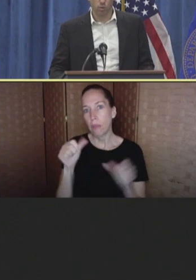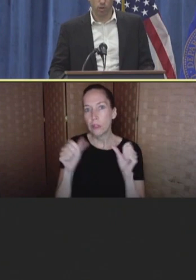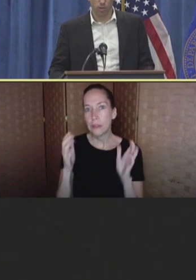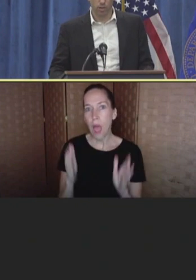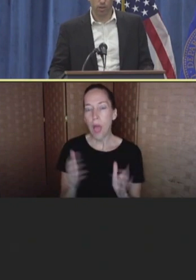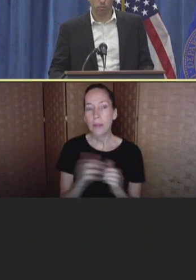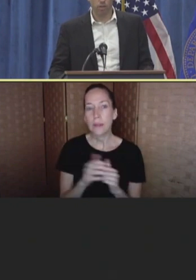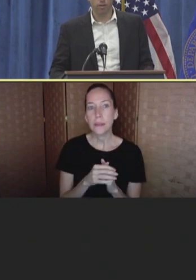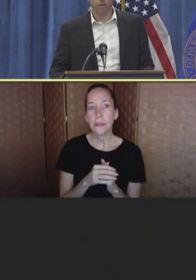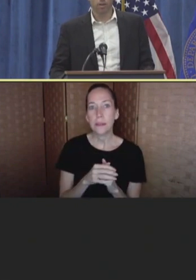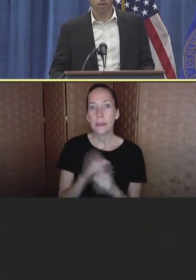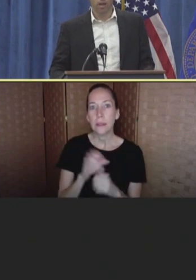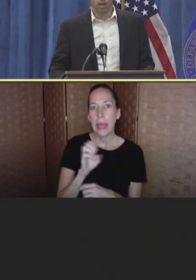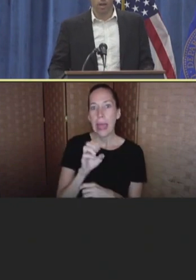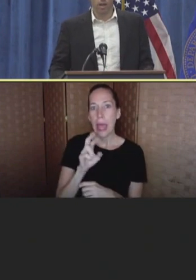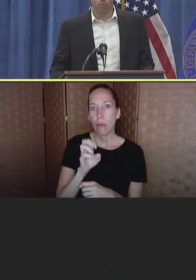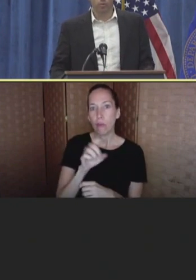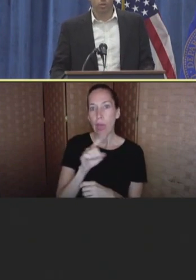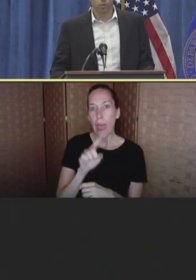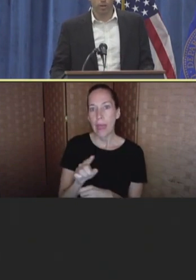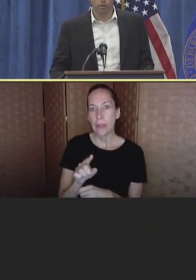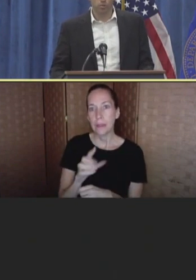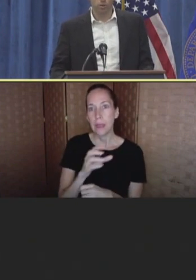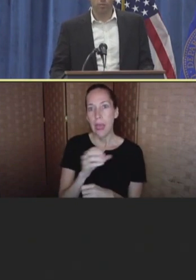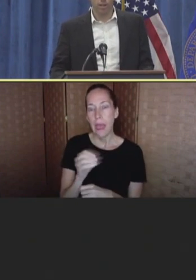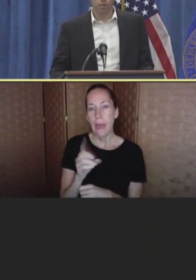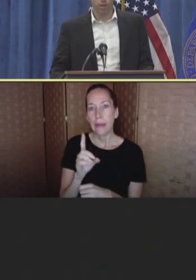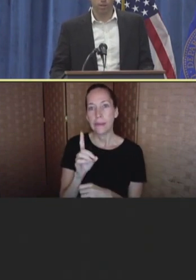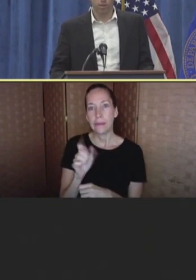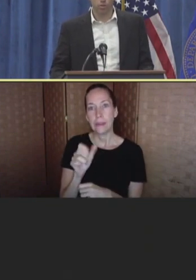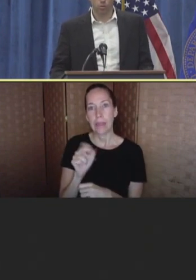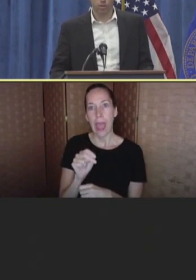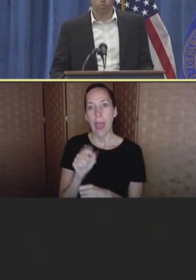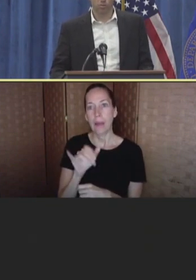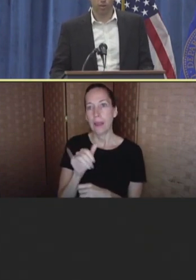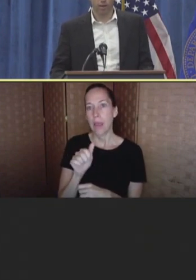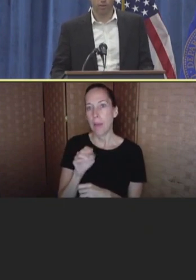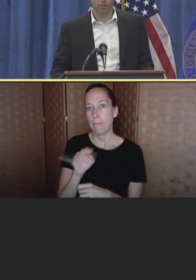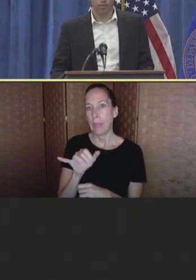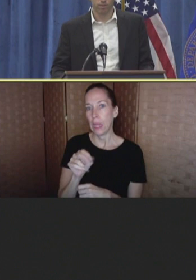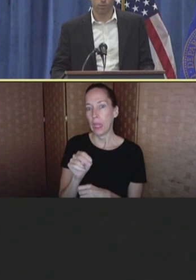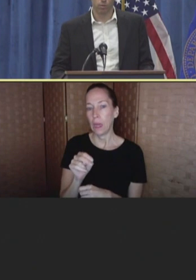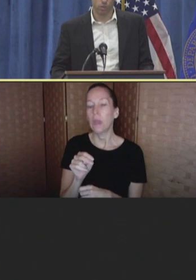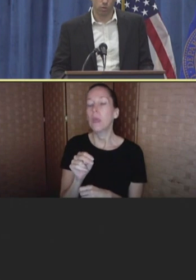Danny Yamin, and we were trying to evaluate the short-term effects, or the short-term